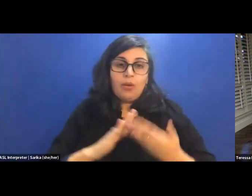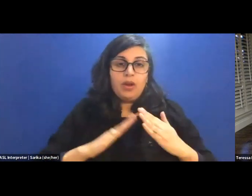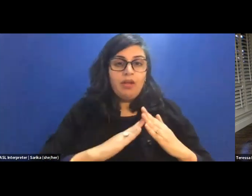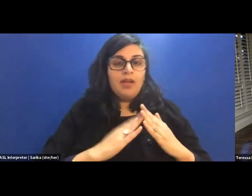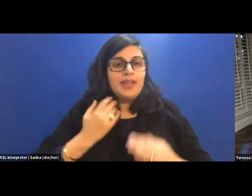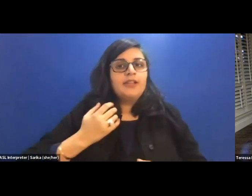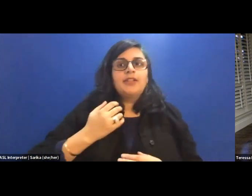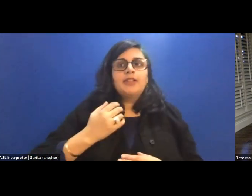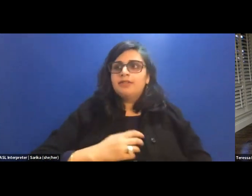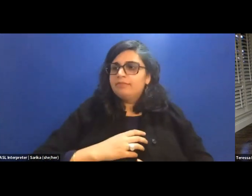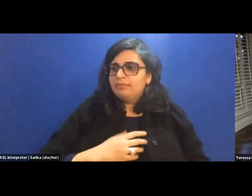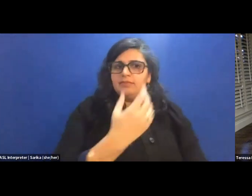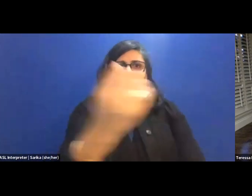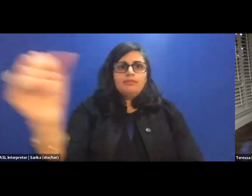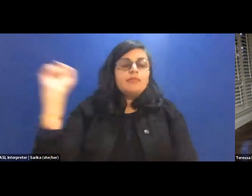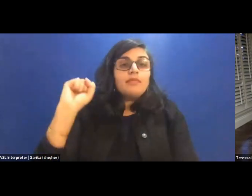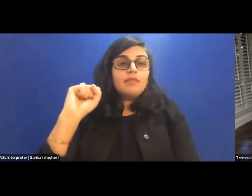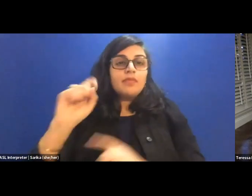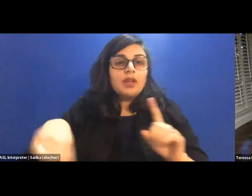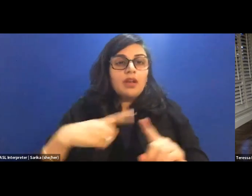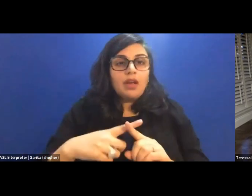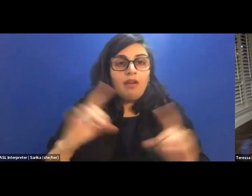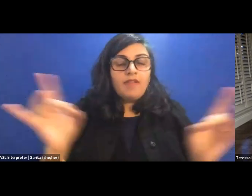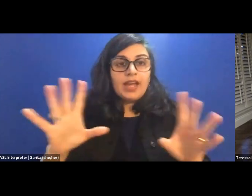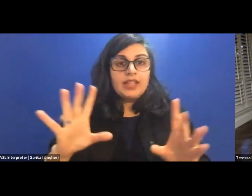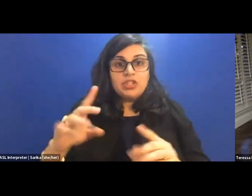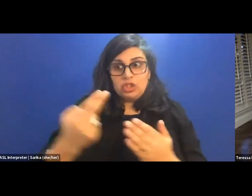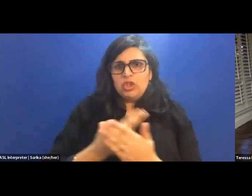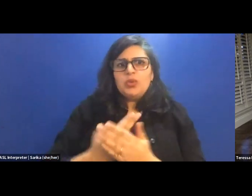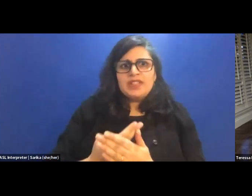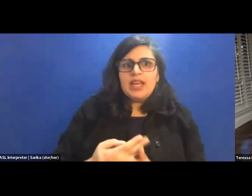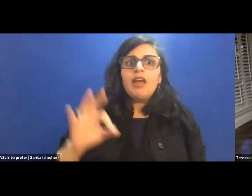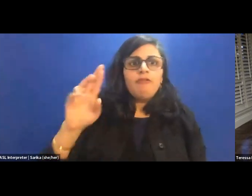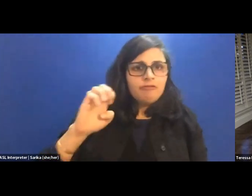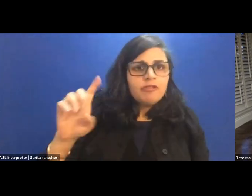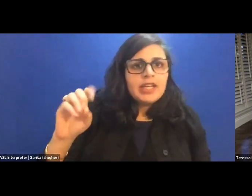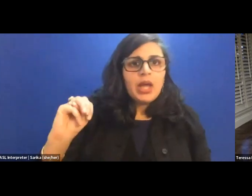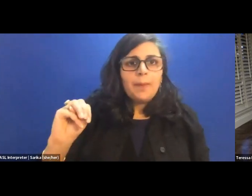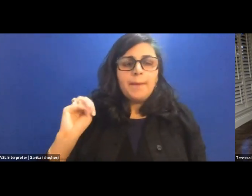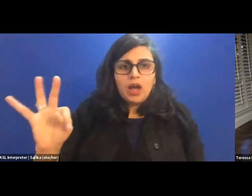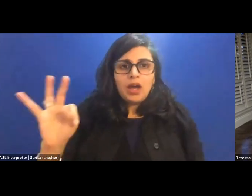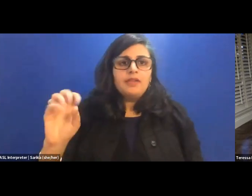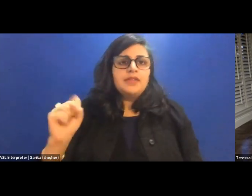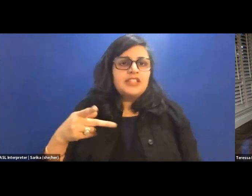of people of color and black and indigenous people in our communities that speak out against violence